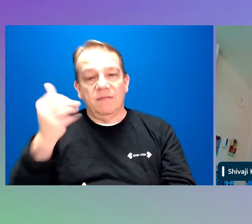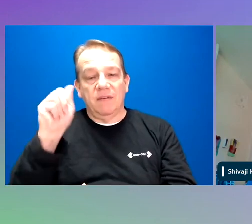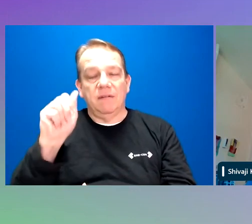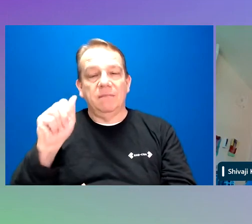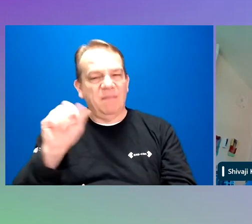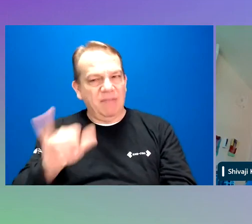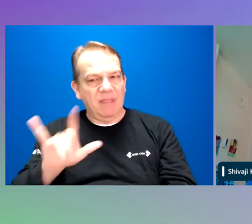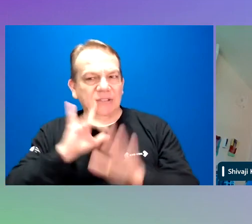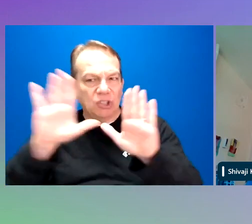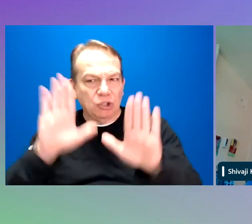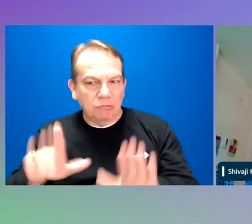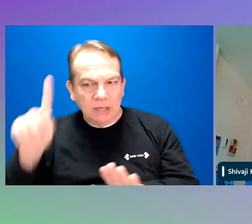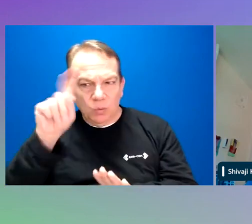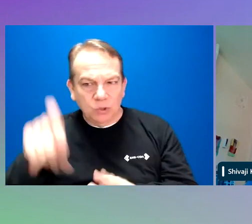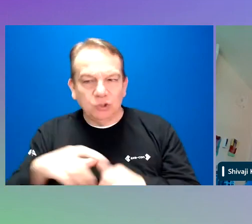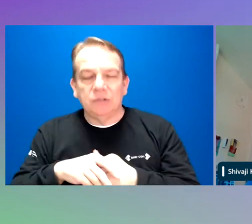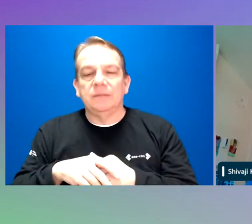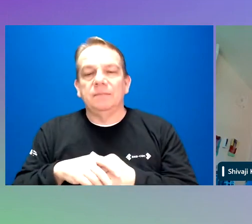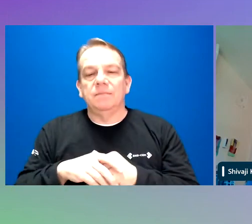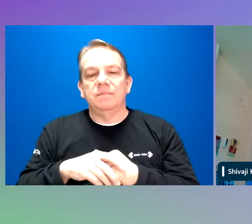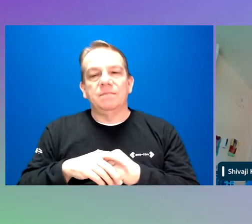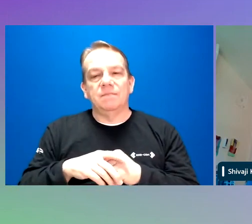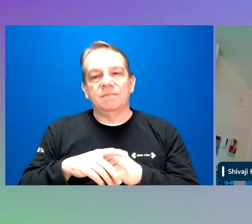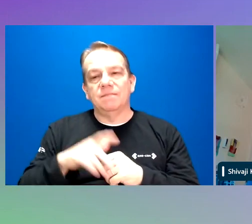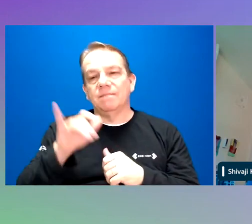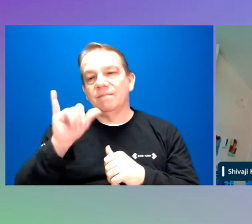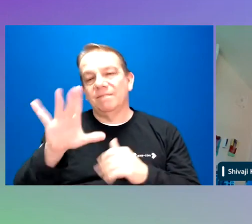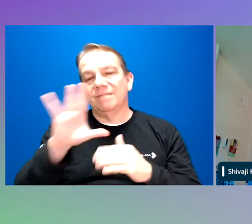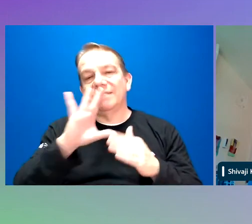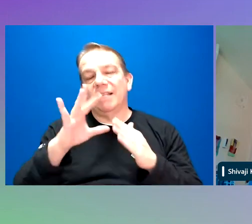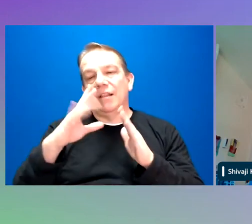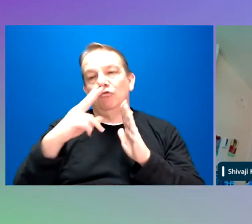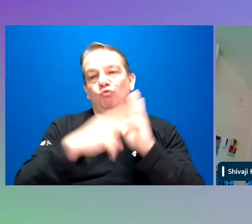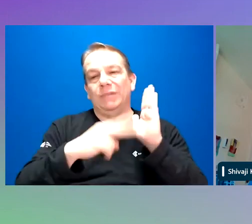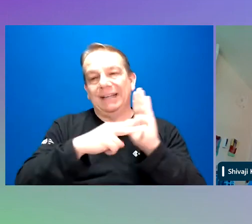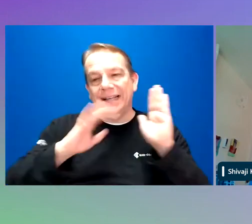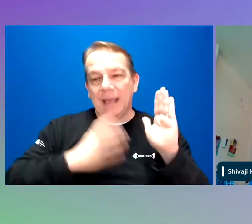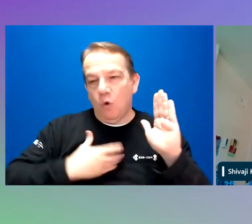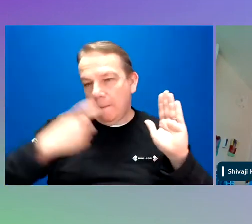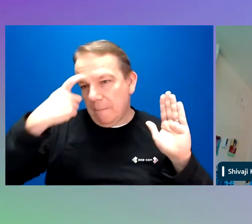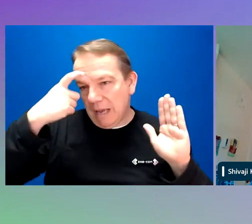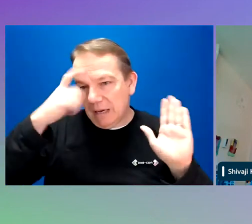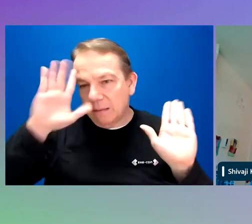of reading, uh, our minds moving